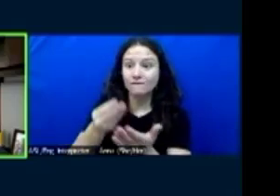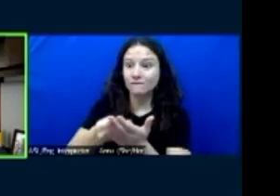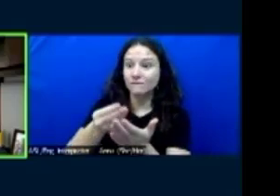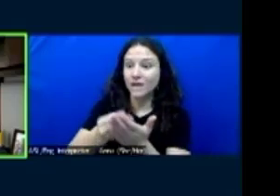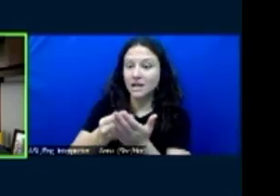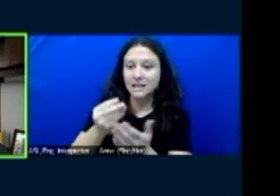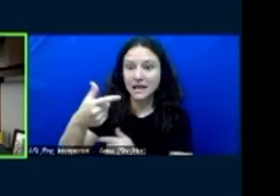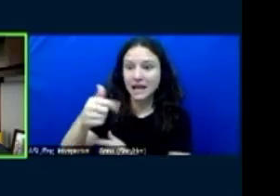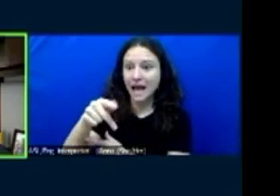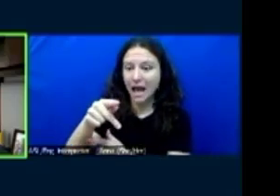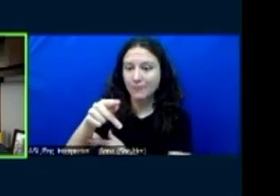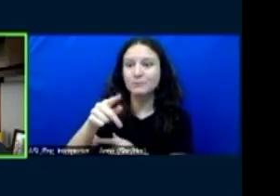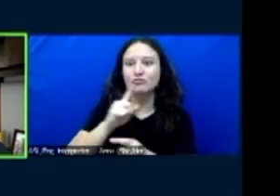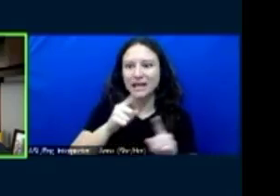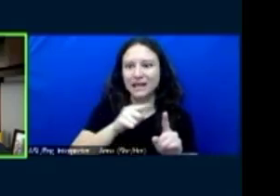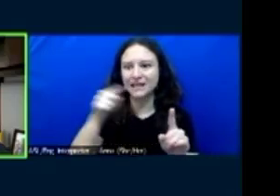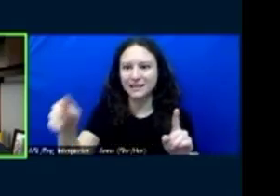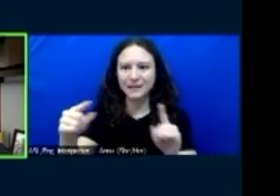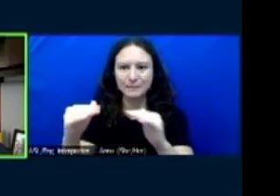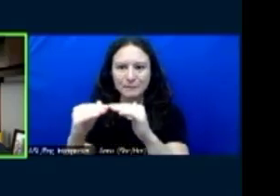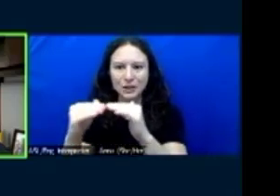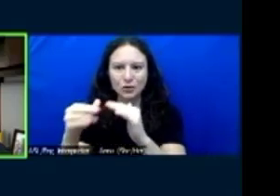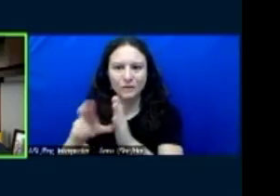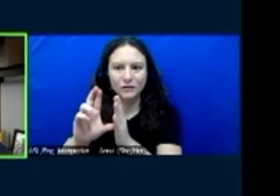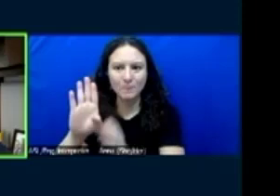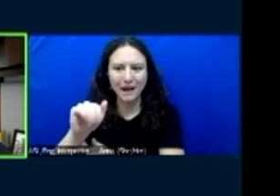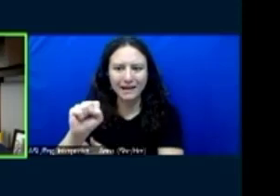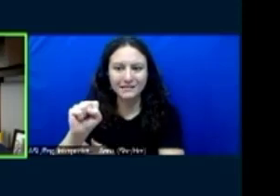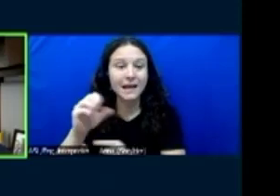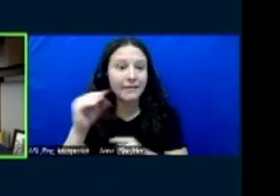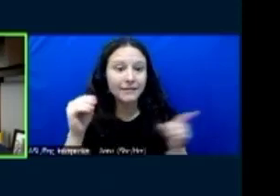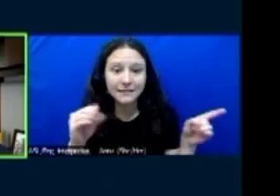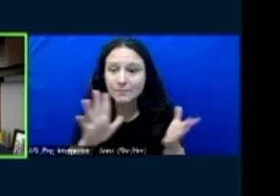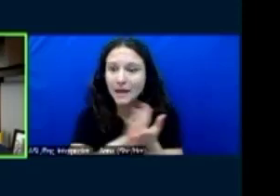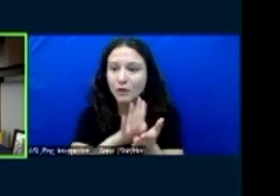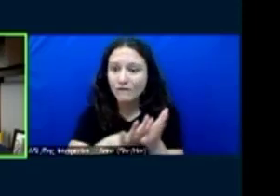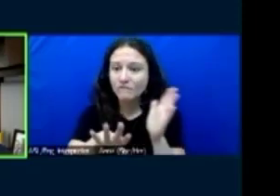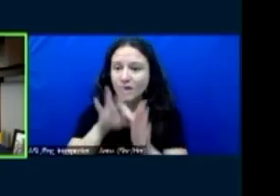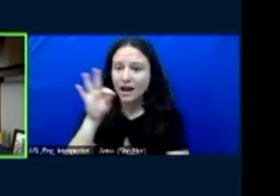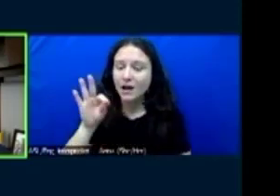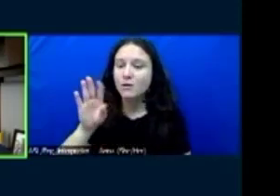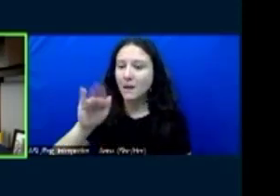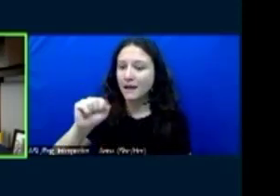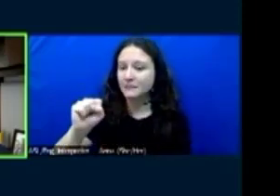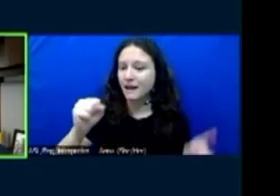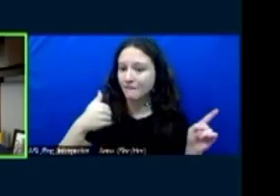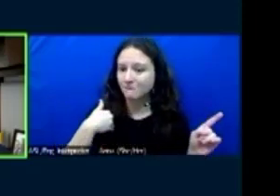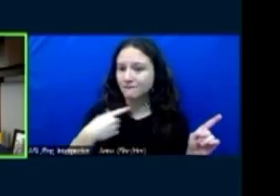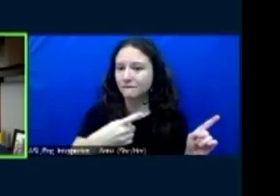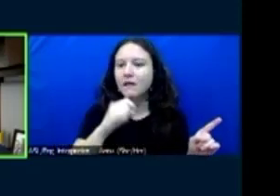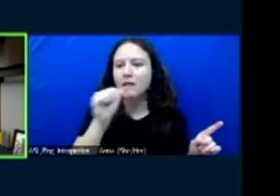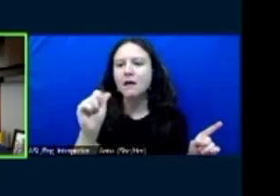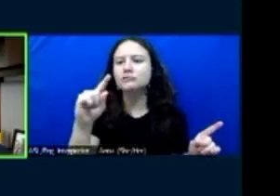reported to find that there is reviewer bias, not on the basis of race, per se, but on the basis of topic choice.